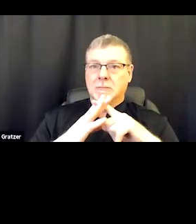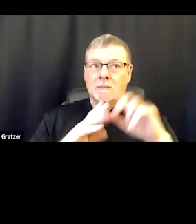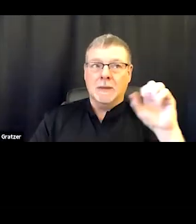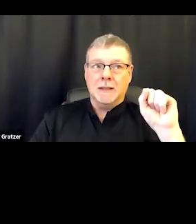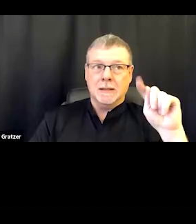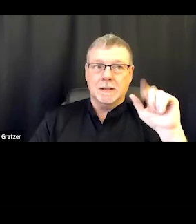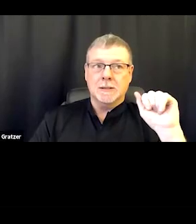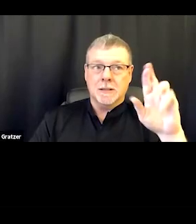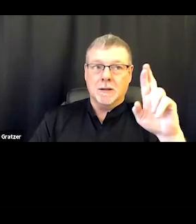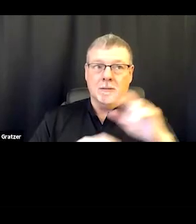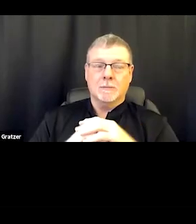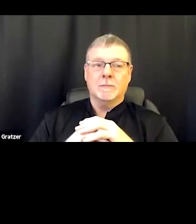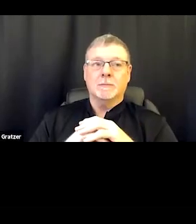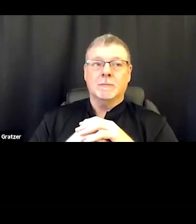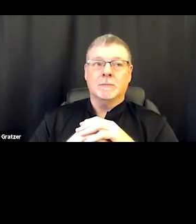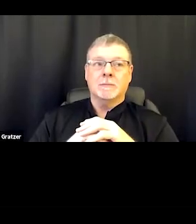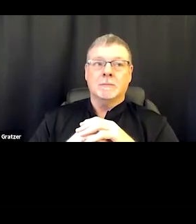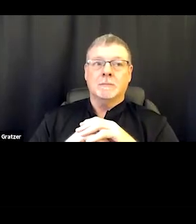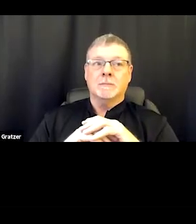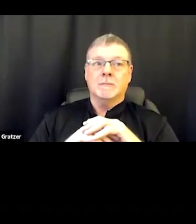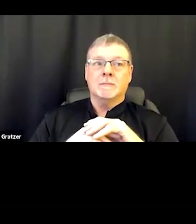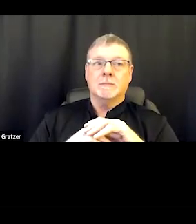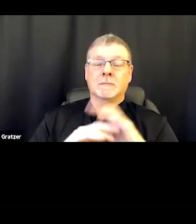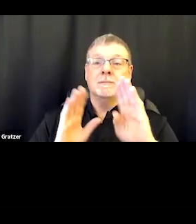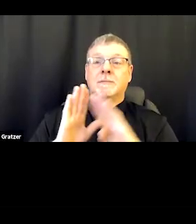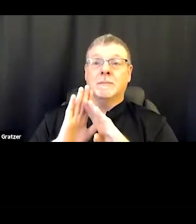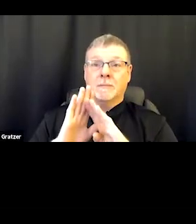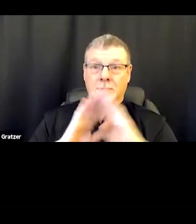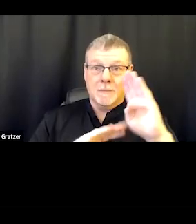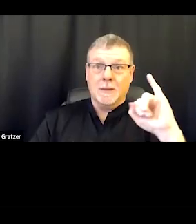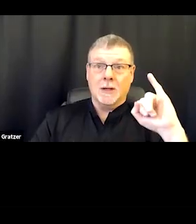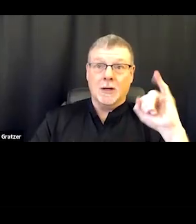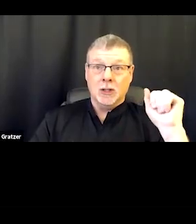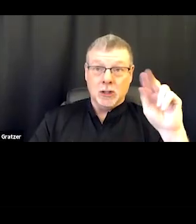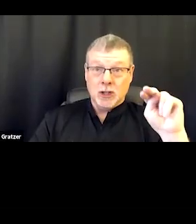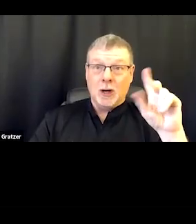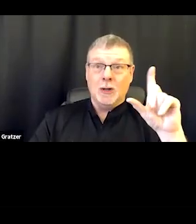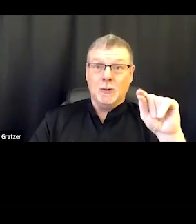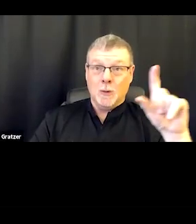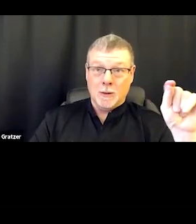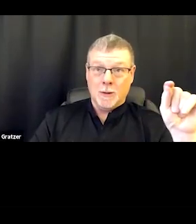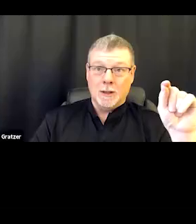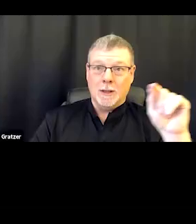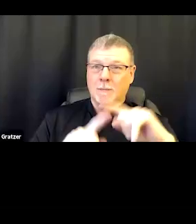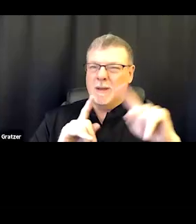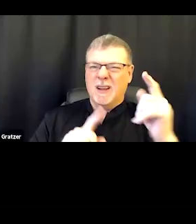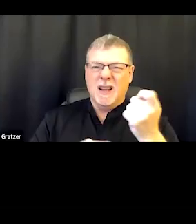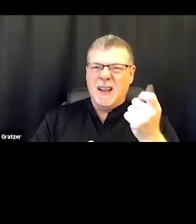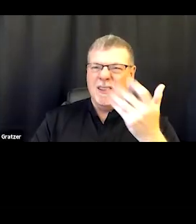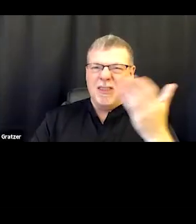It was initially intended to launch in January of 2020, but a little thing called COVID happened